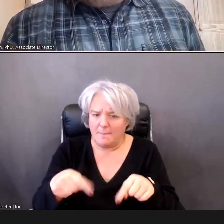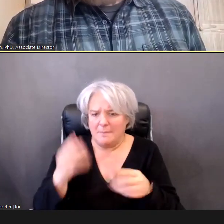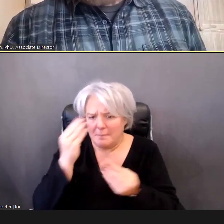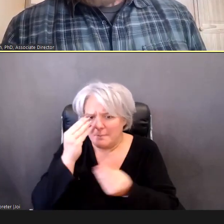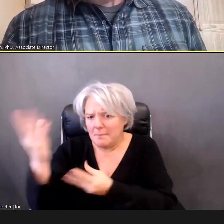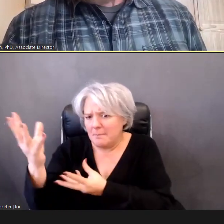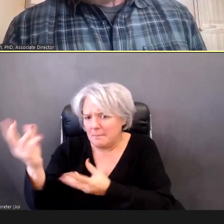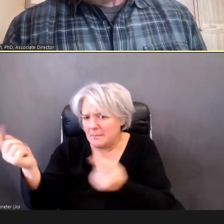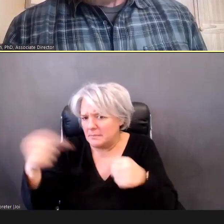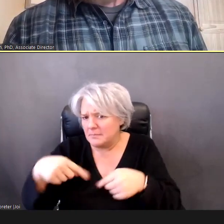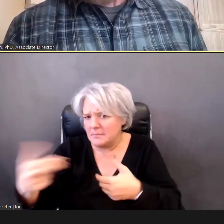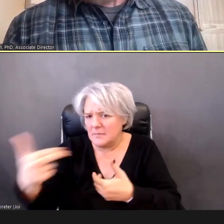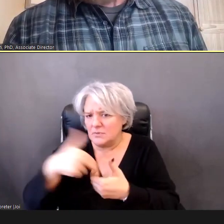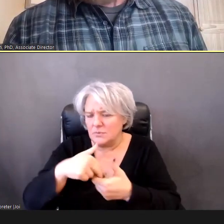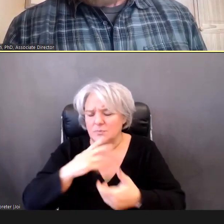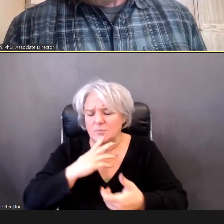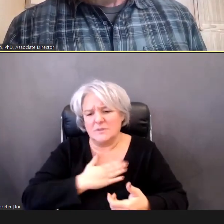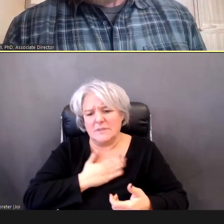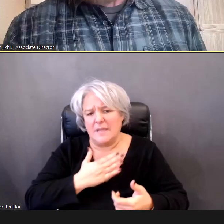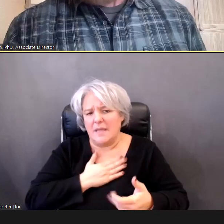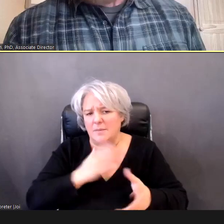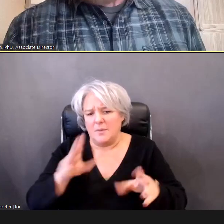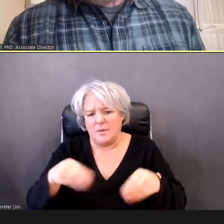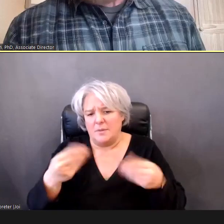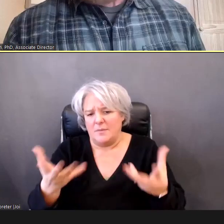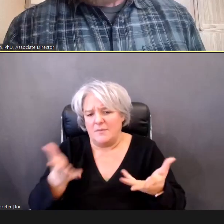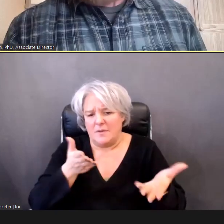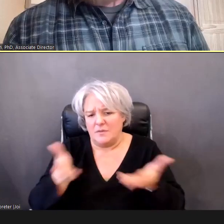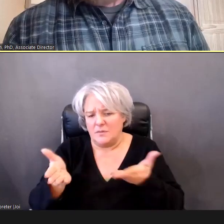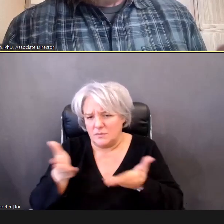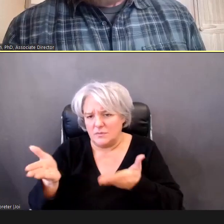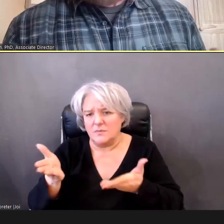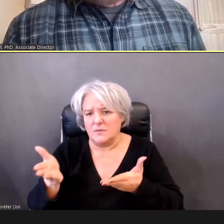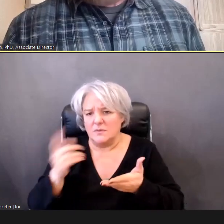really happy that we're able to provide